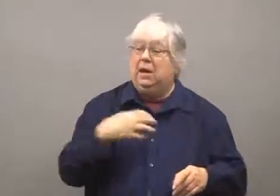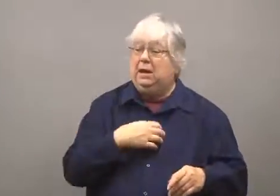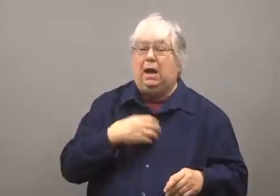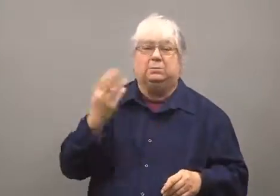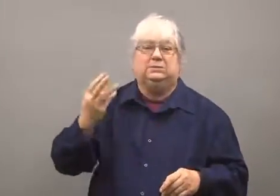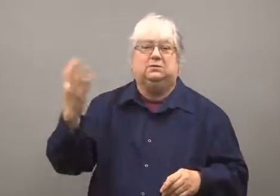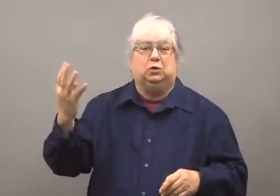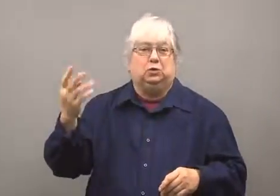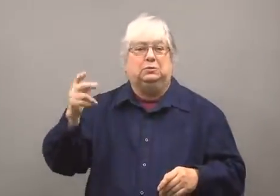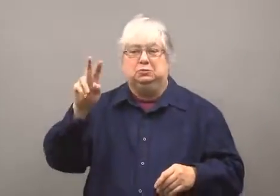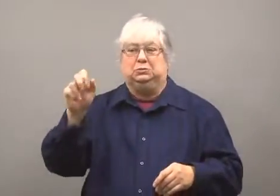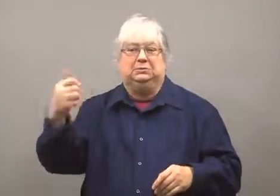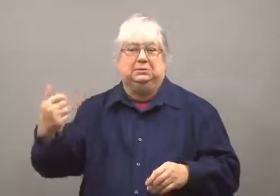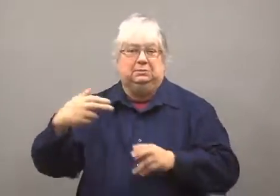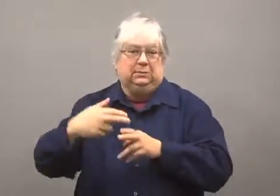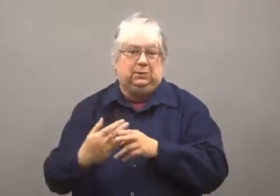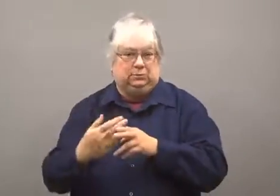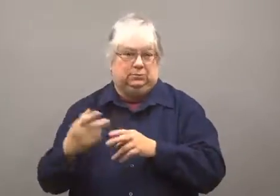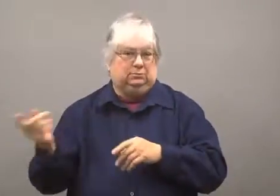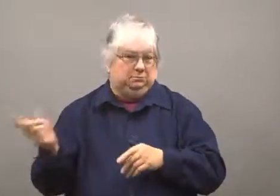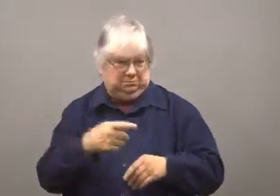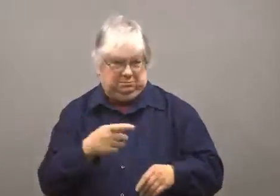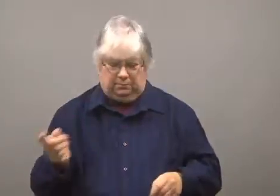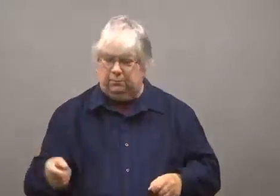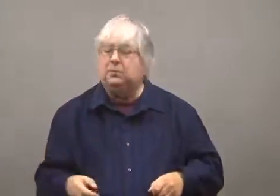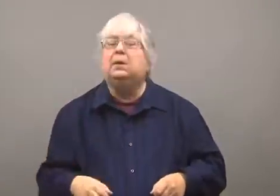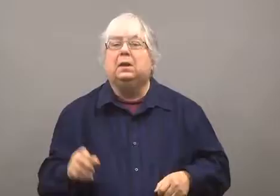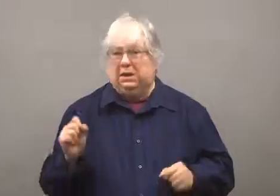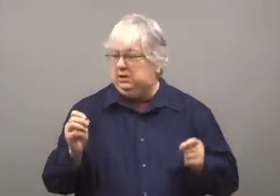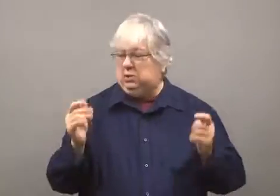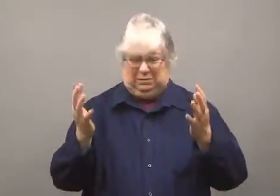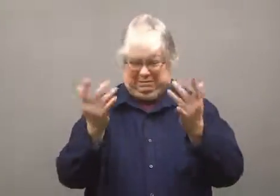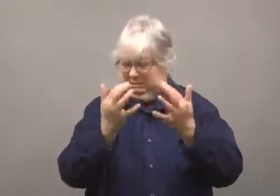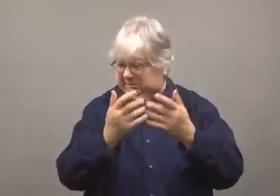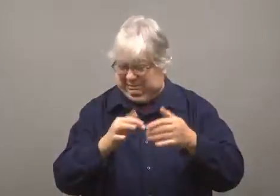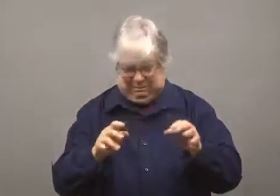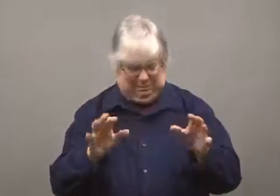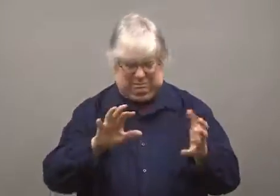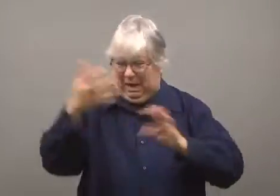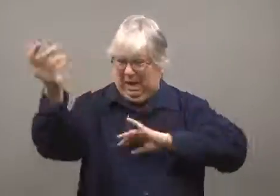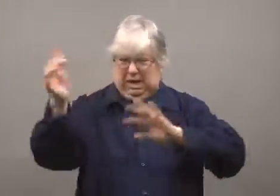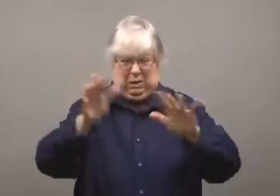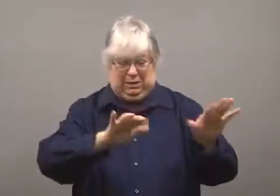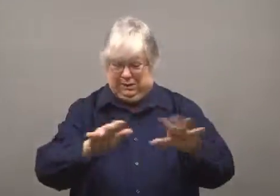The officer was 6'4" tall and weighed 210 pounds.